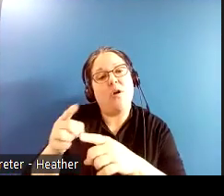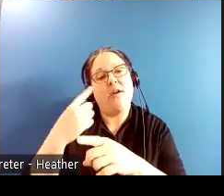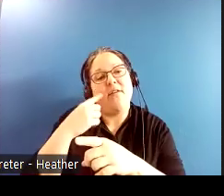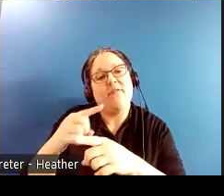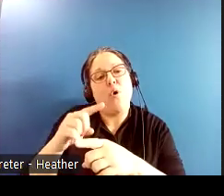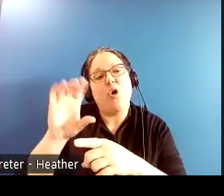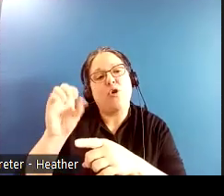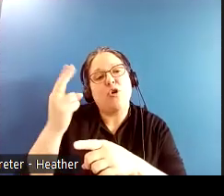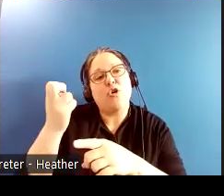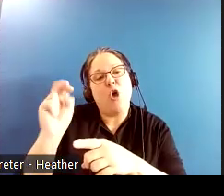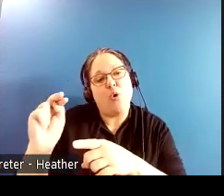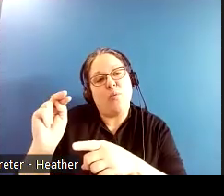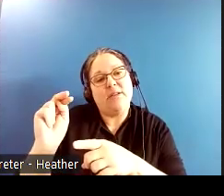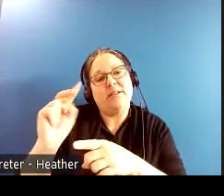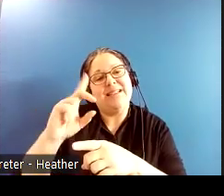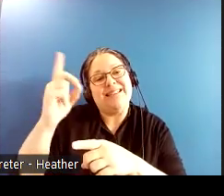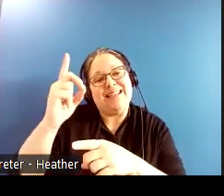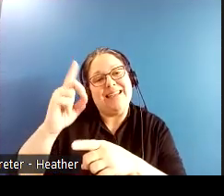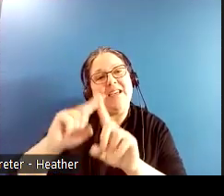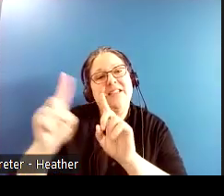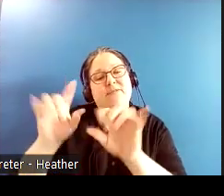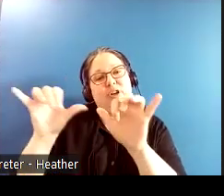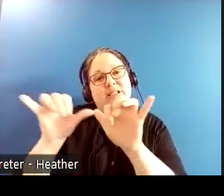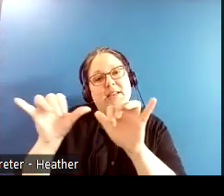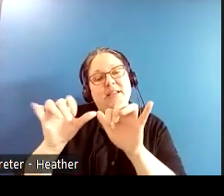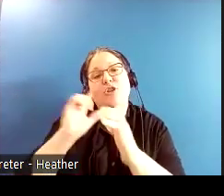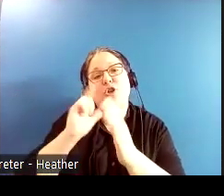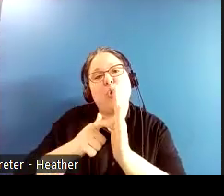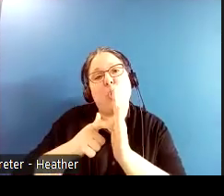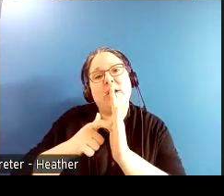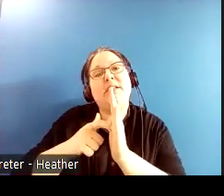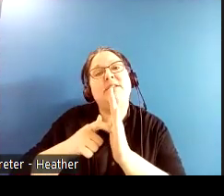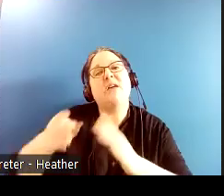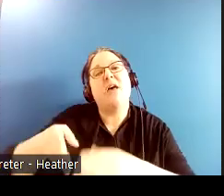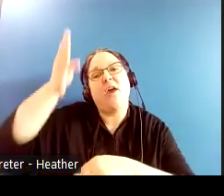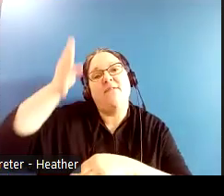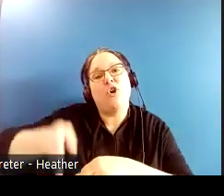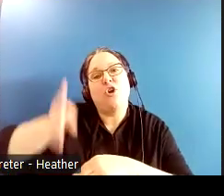uh at different sizes. Notice uh the vertical axis is unlabeled. You don't care what it is.